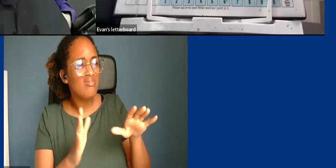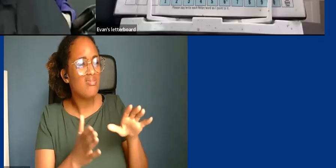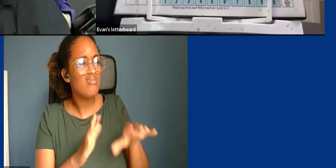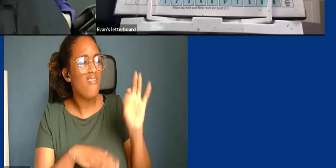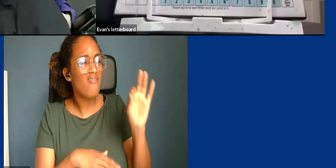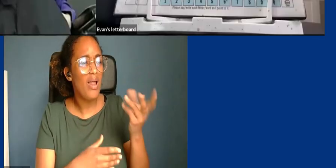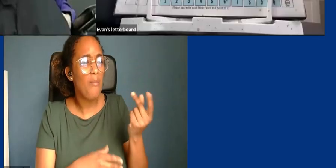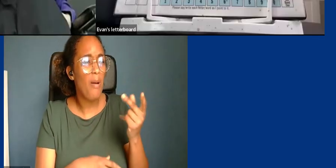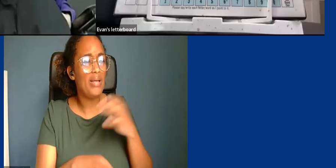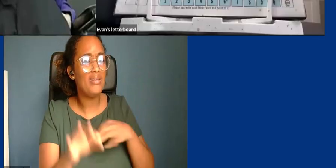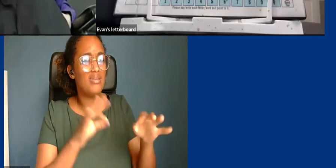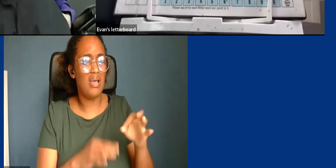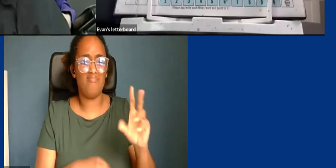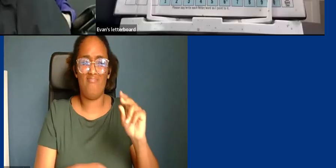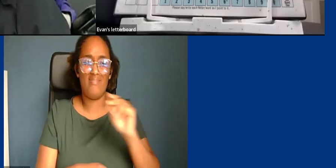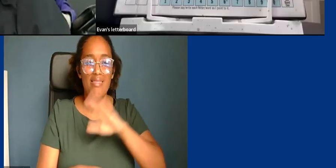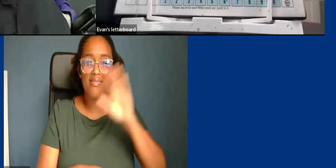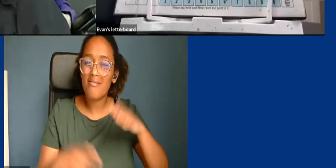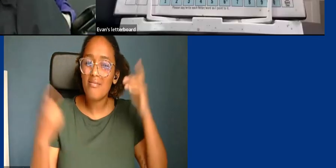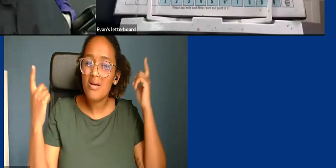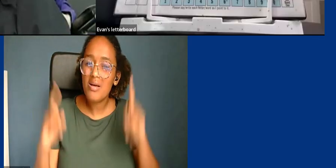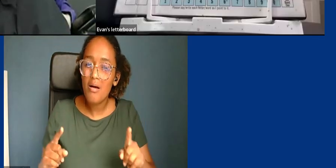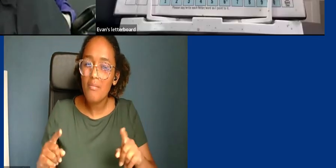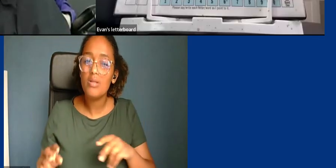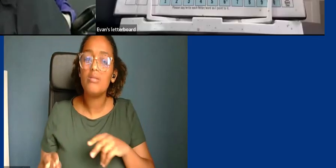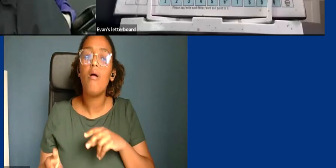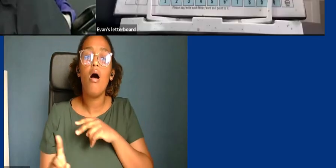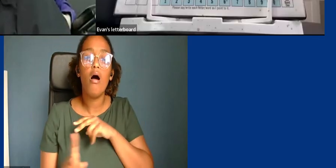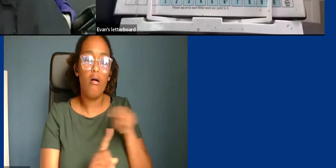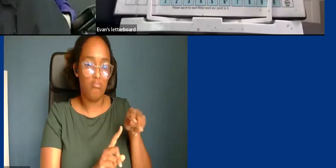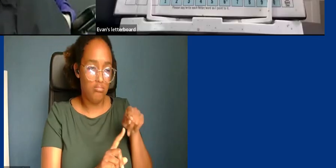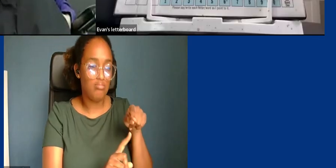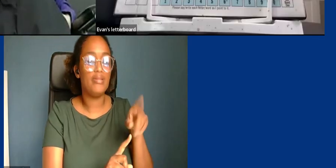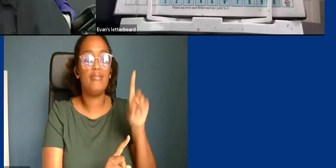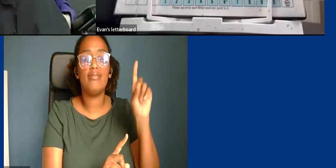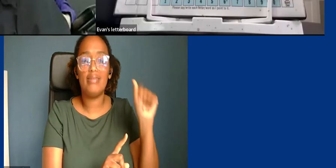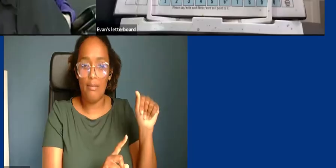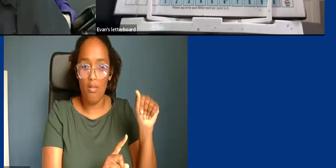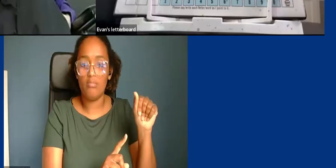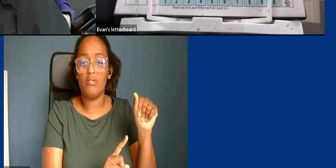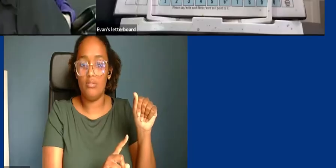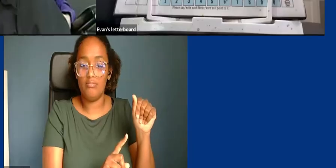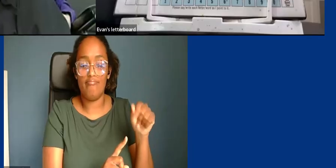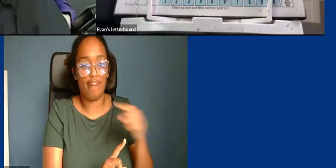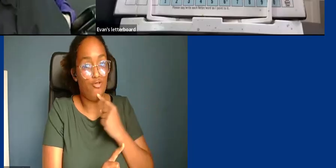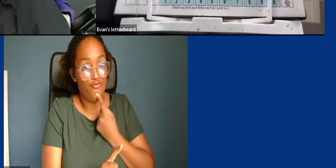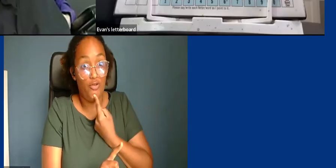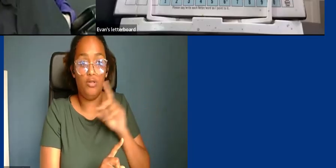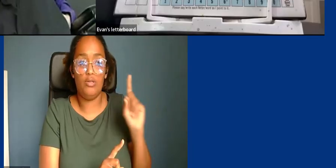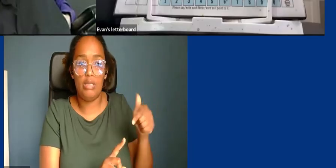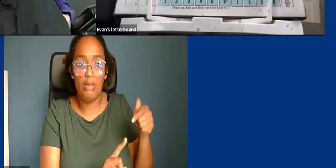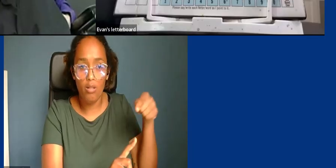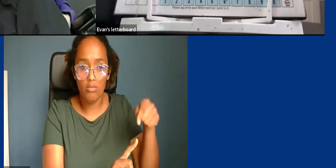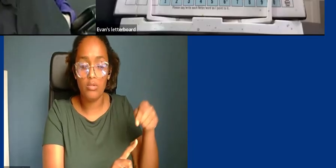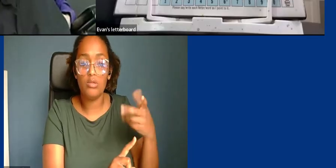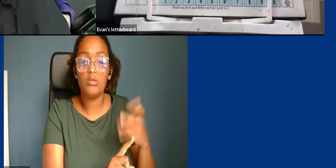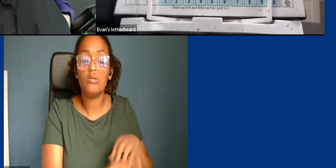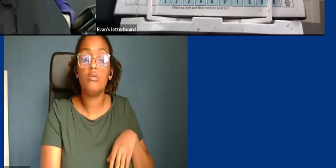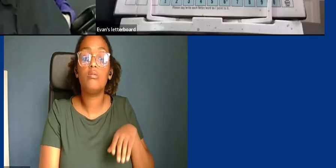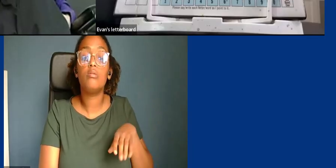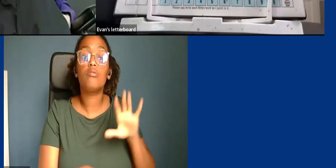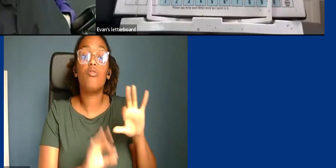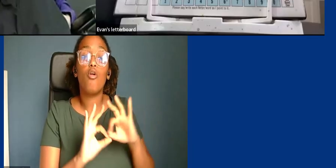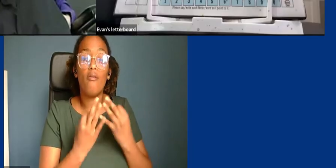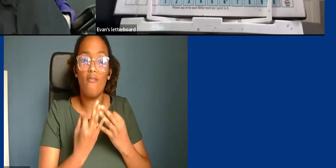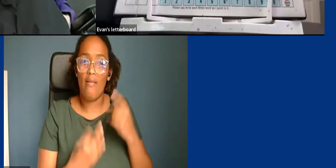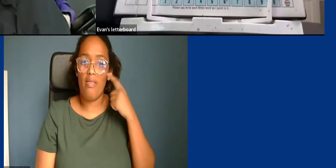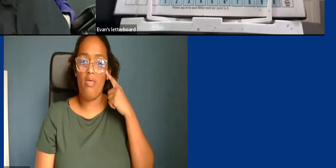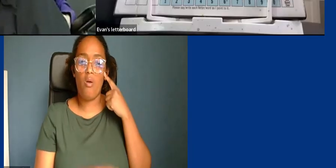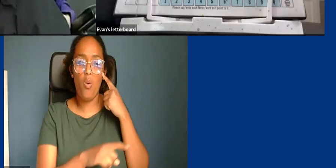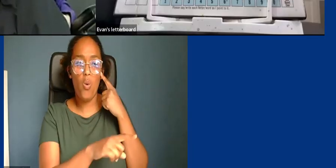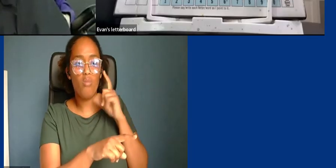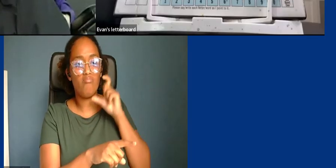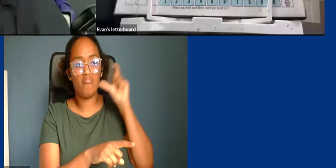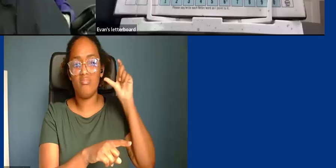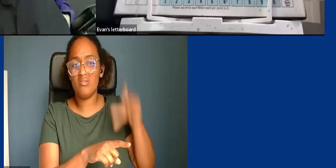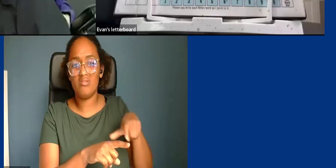think she does not need or should not have kids.